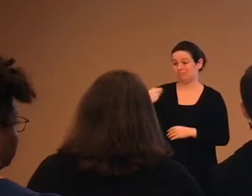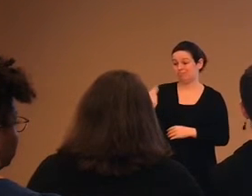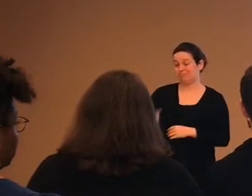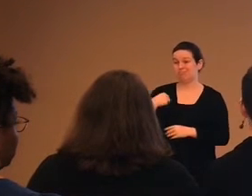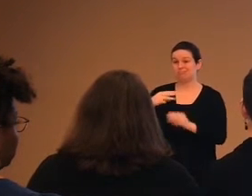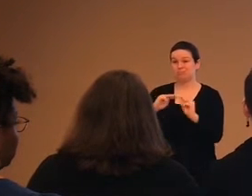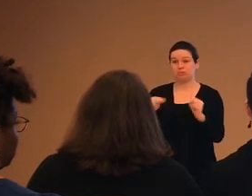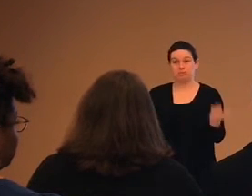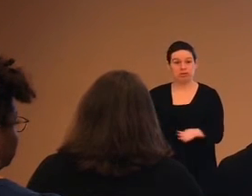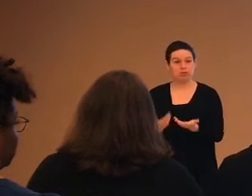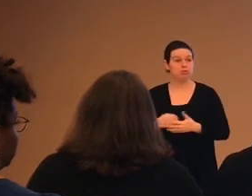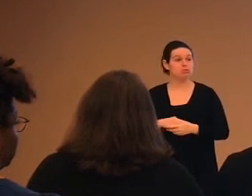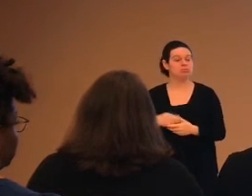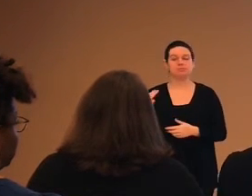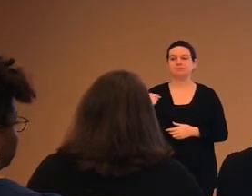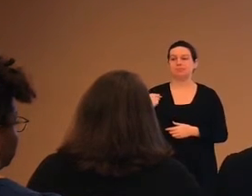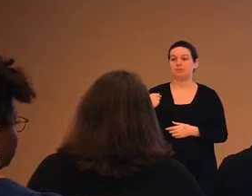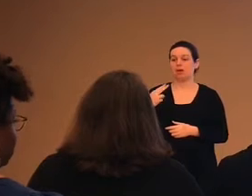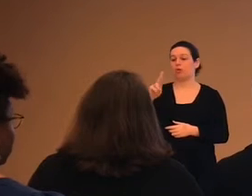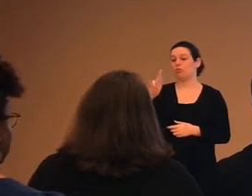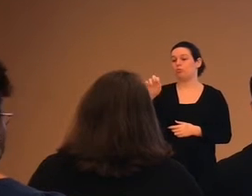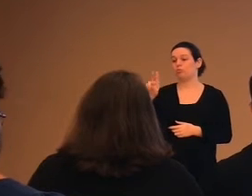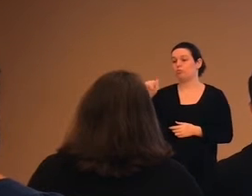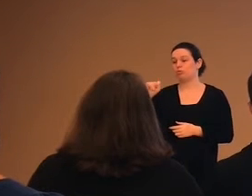their exhibit route 66 Main Street through st